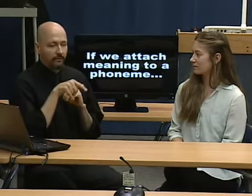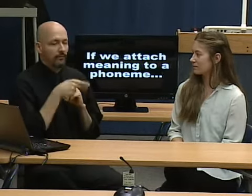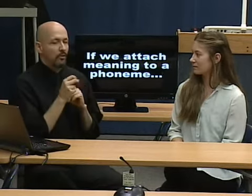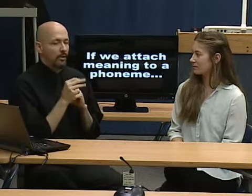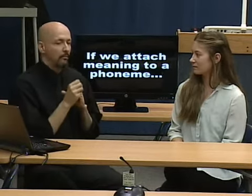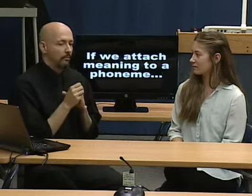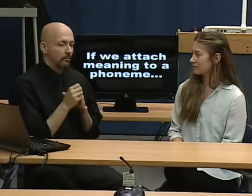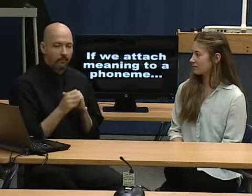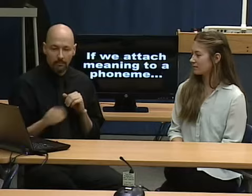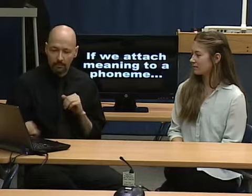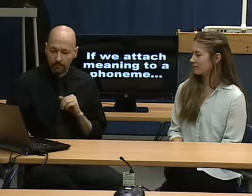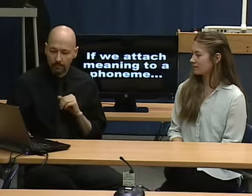then that phoneme...